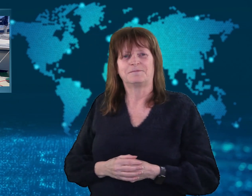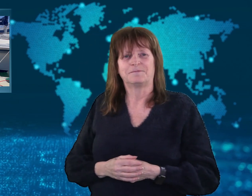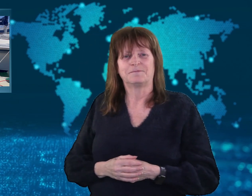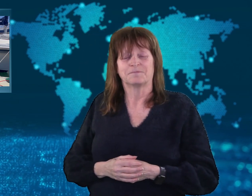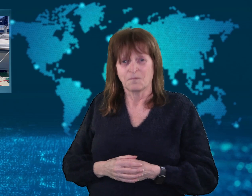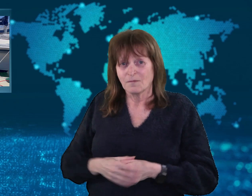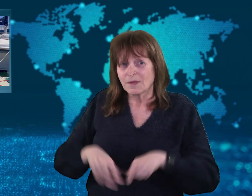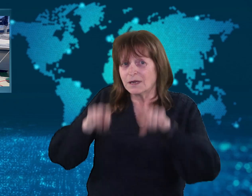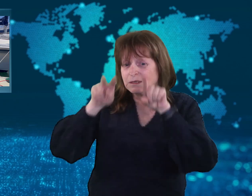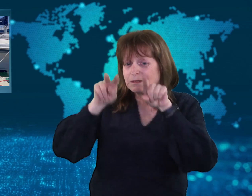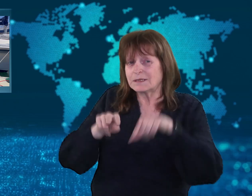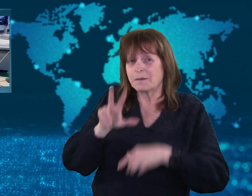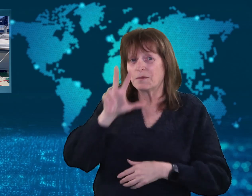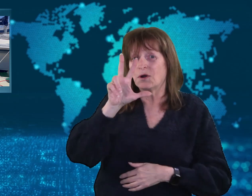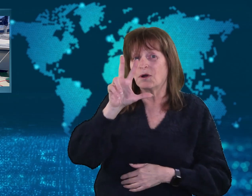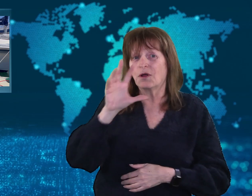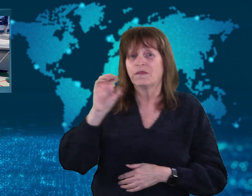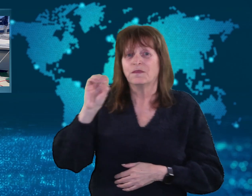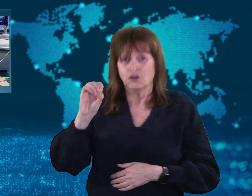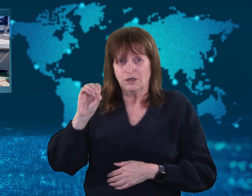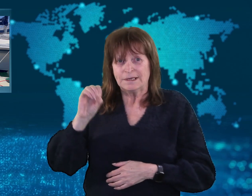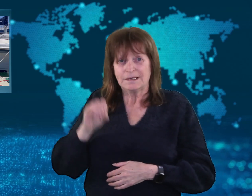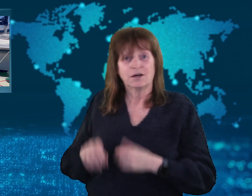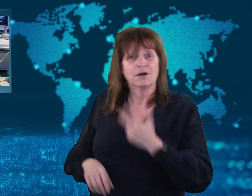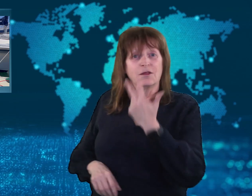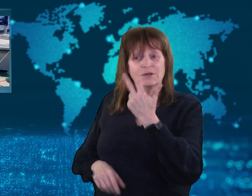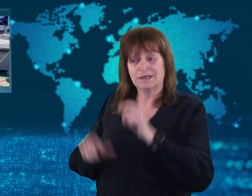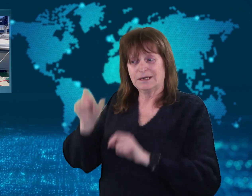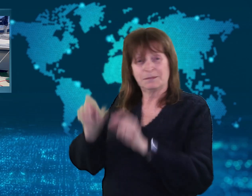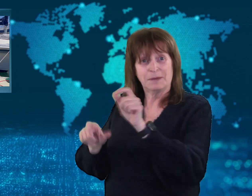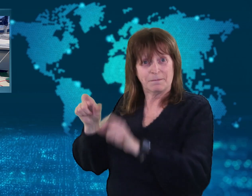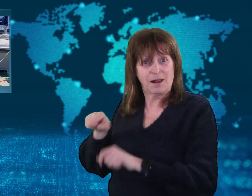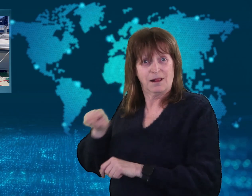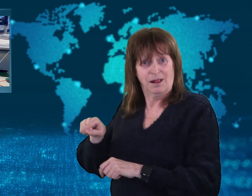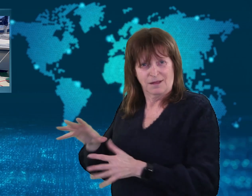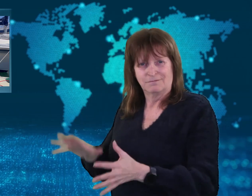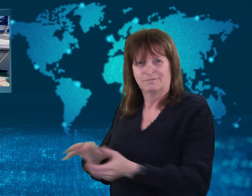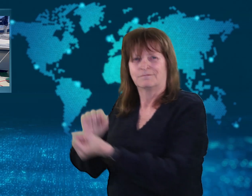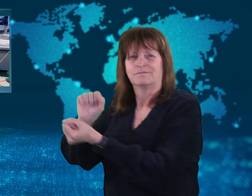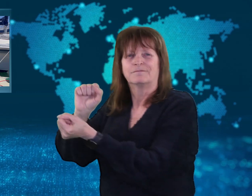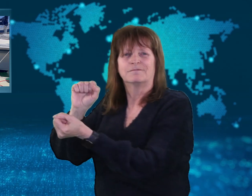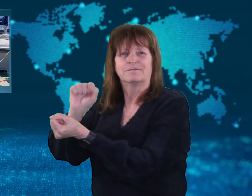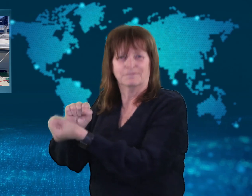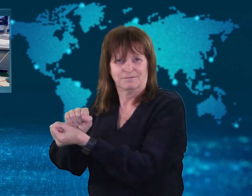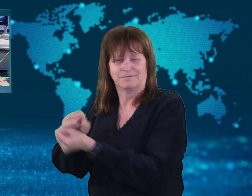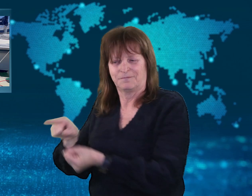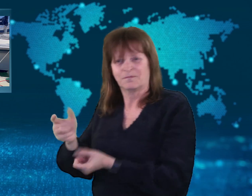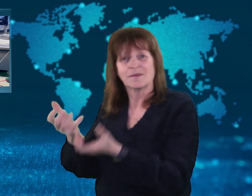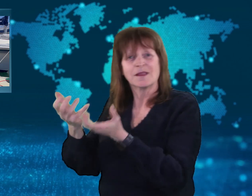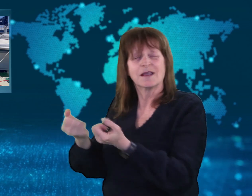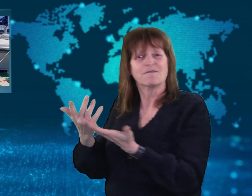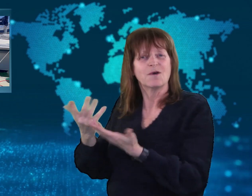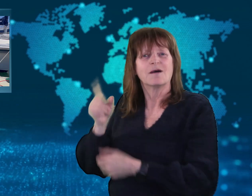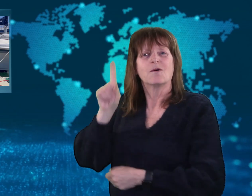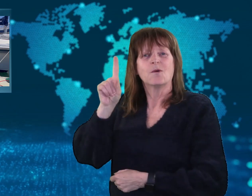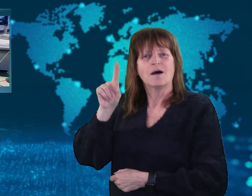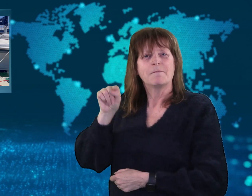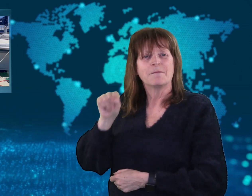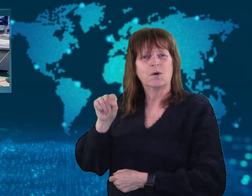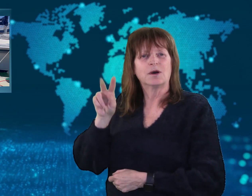The drop was made on December 28th.